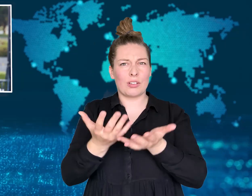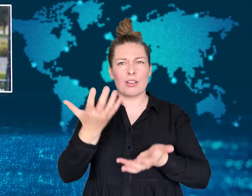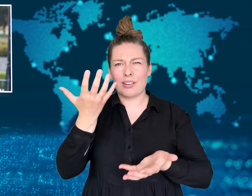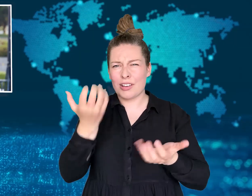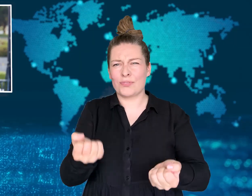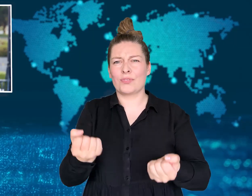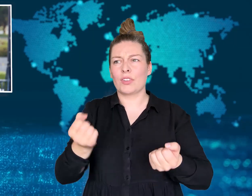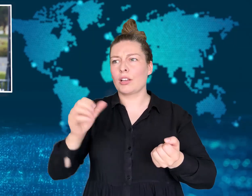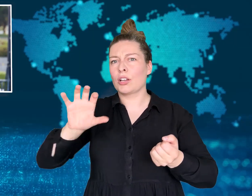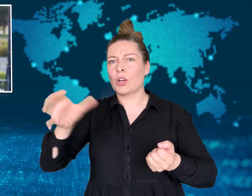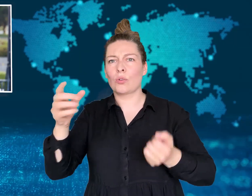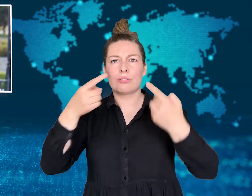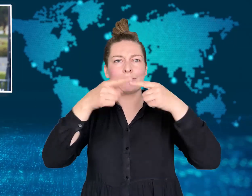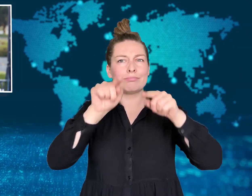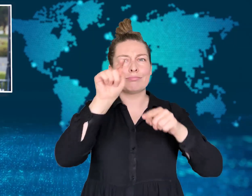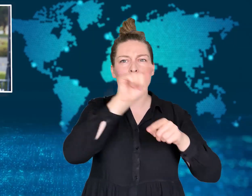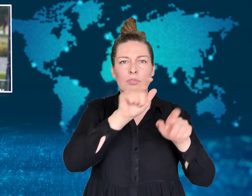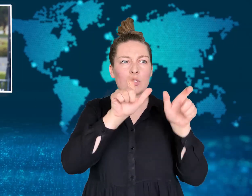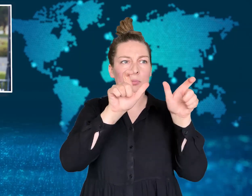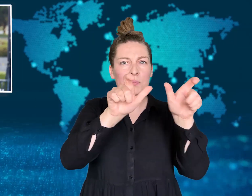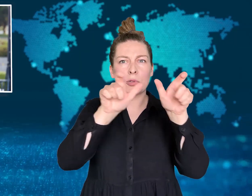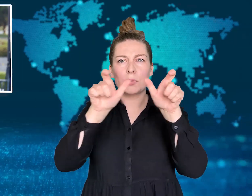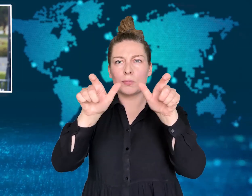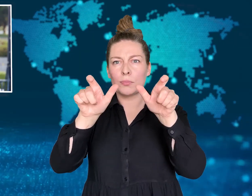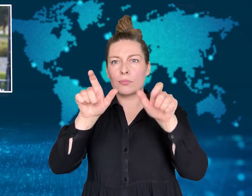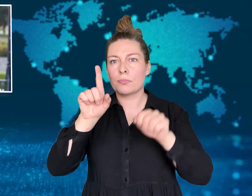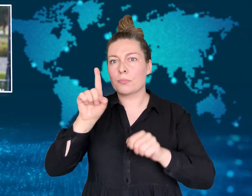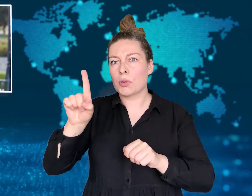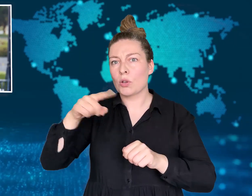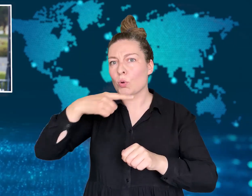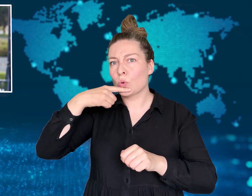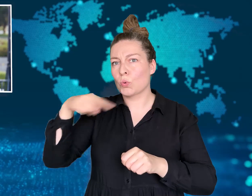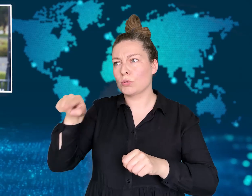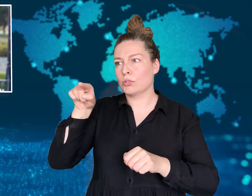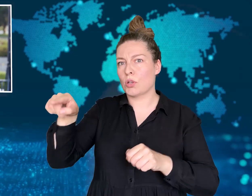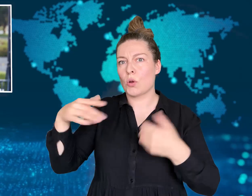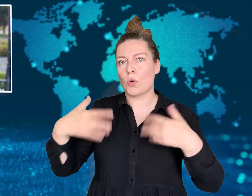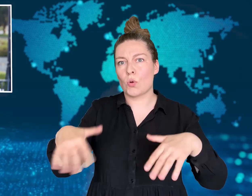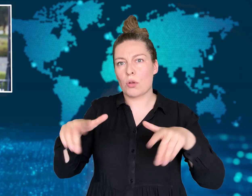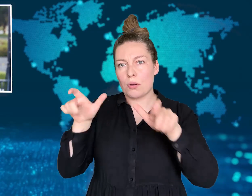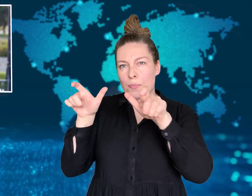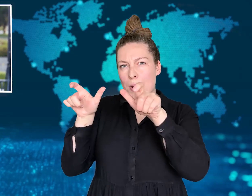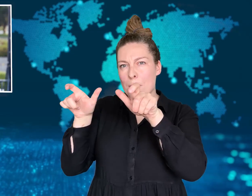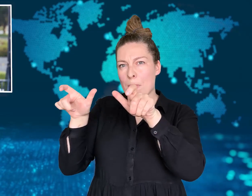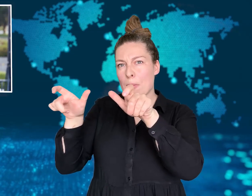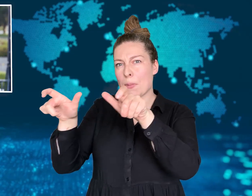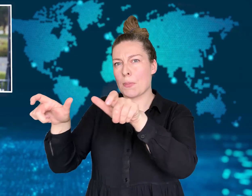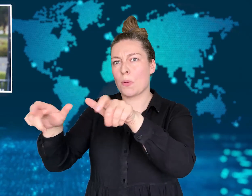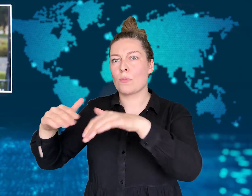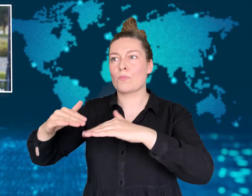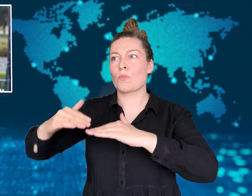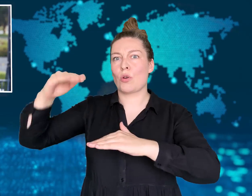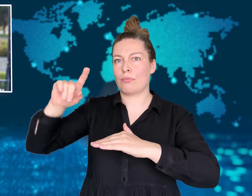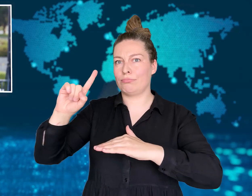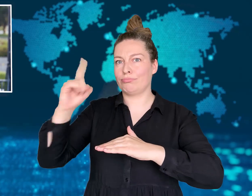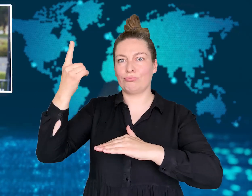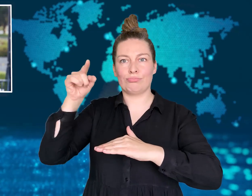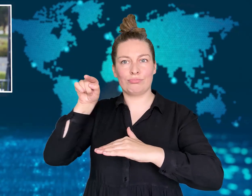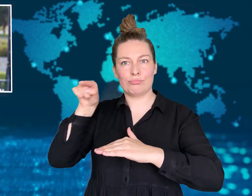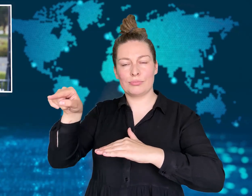the country would change the course of its Russian invasion.